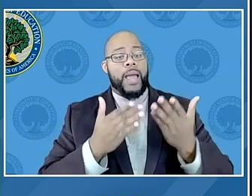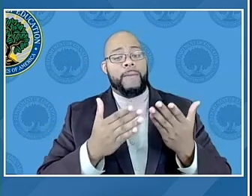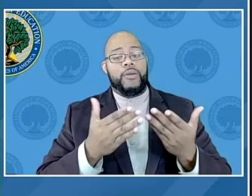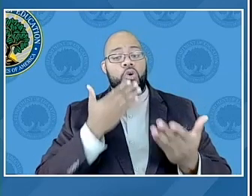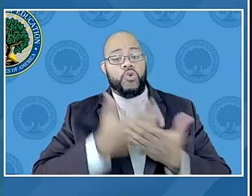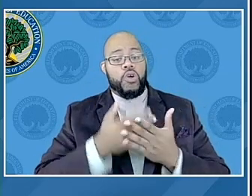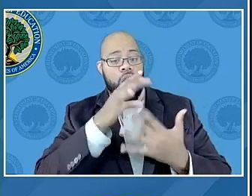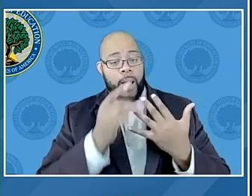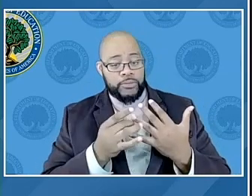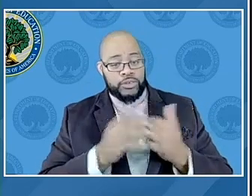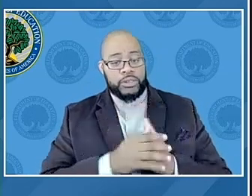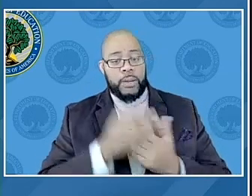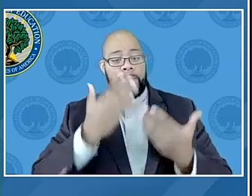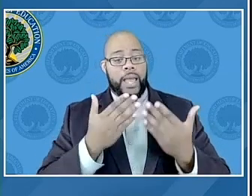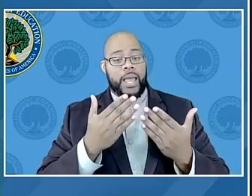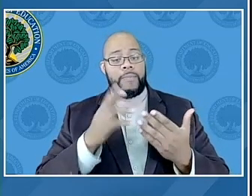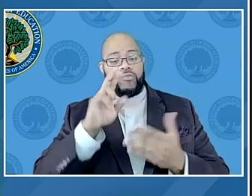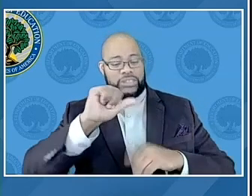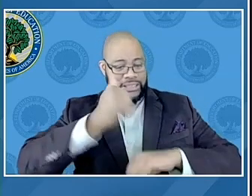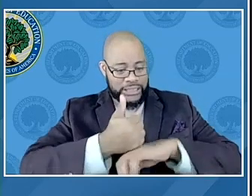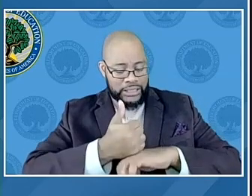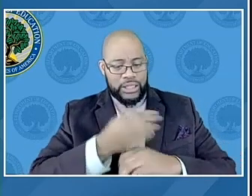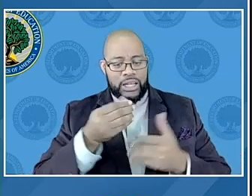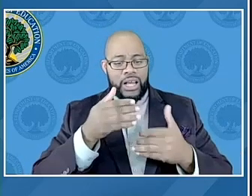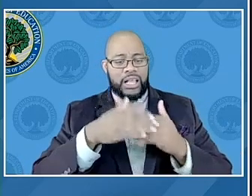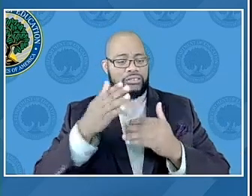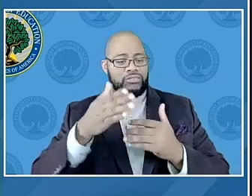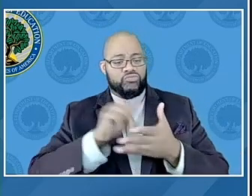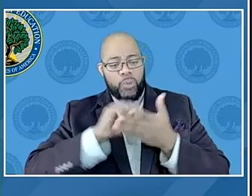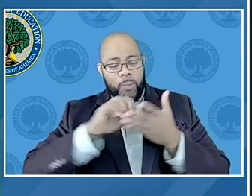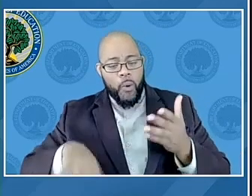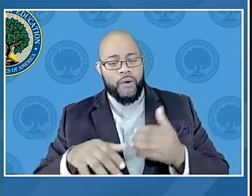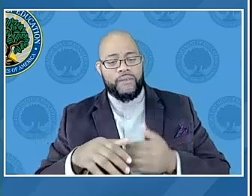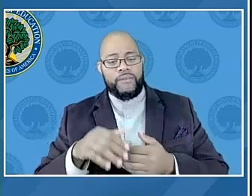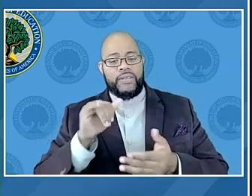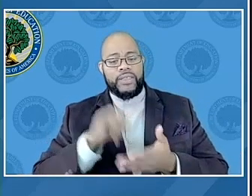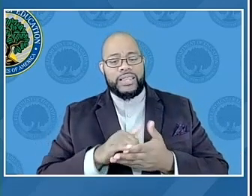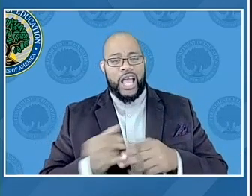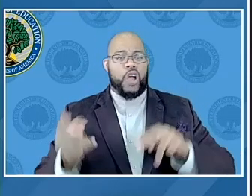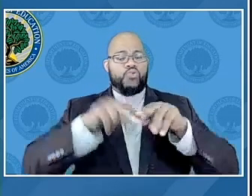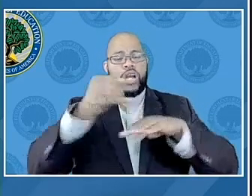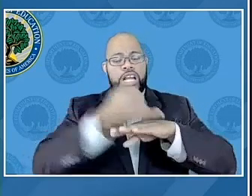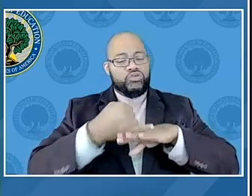maybe a reset, and at least just remove this accrued interest that so many people